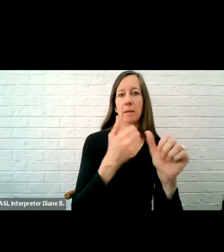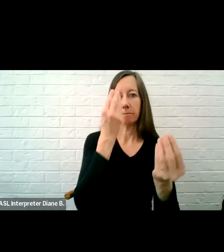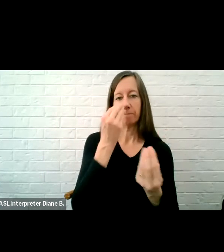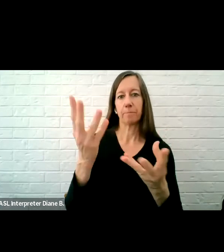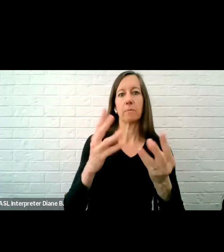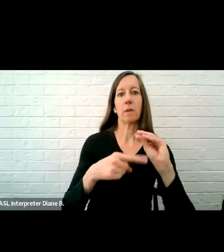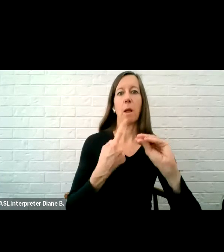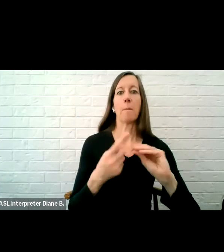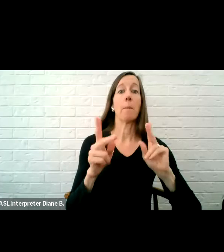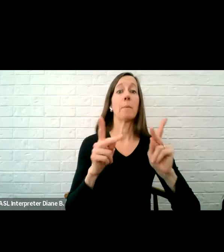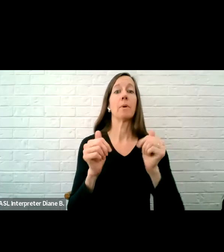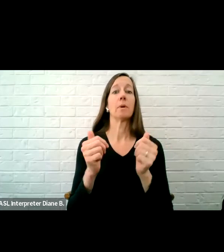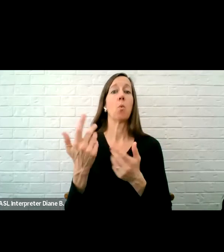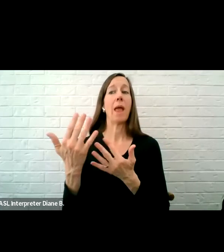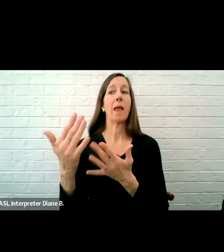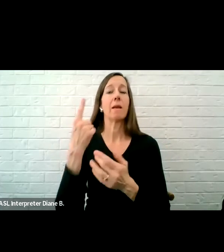Waiver-funded supports. Next slide, please.